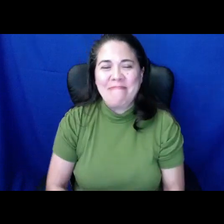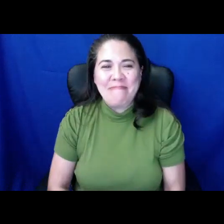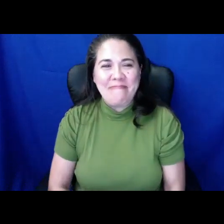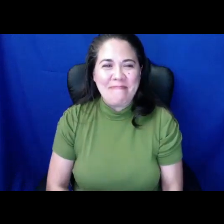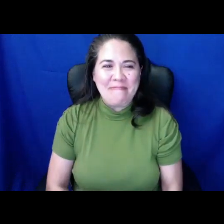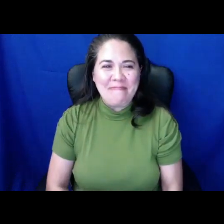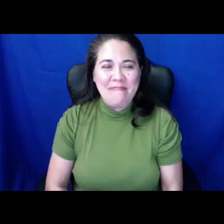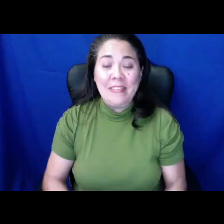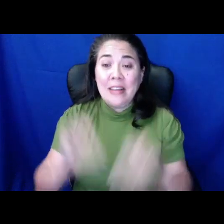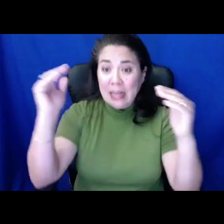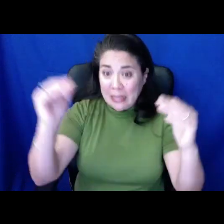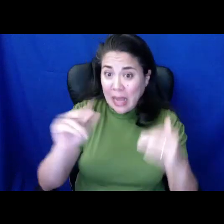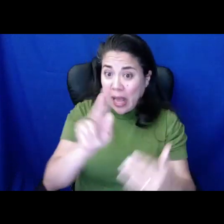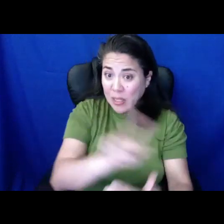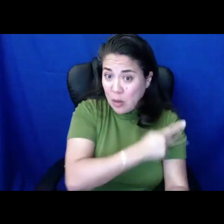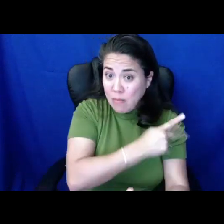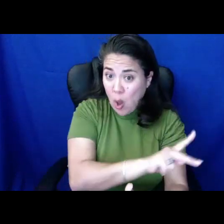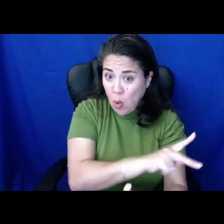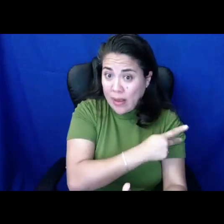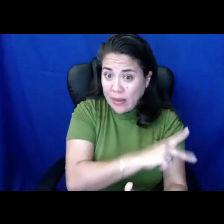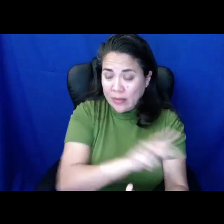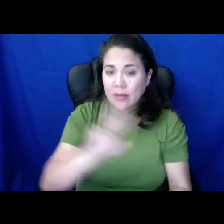Our next code is. Raymond antrobus.